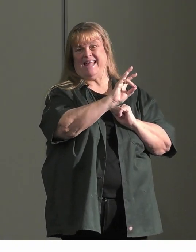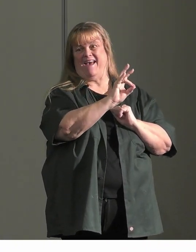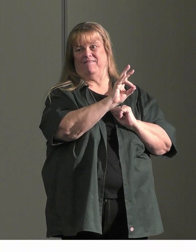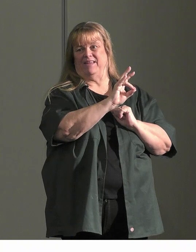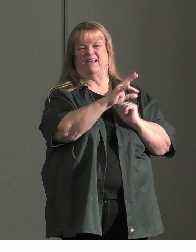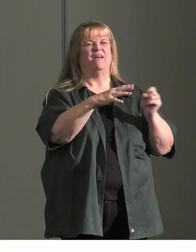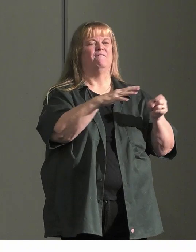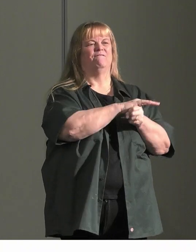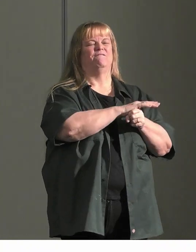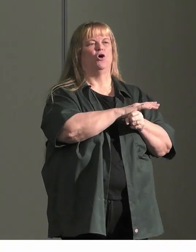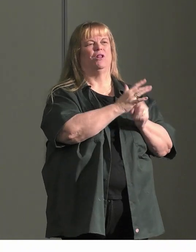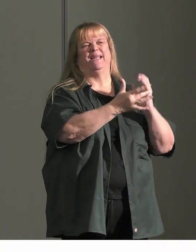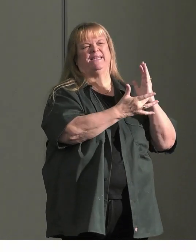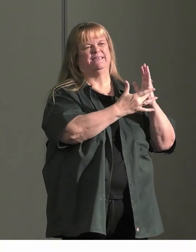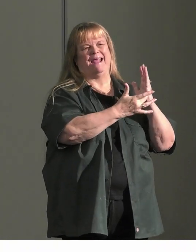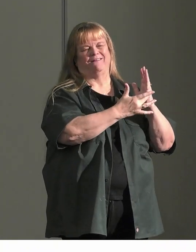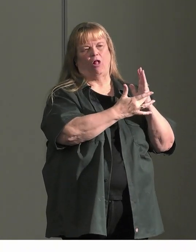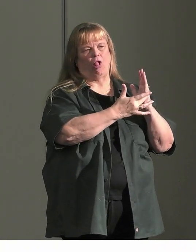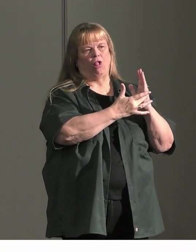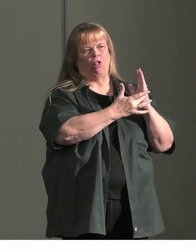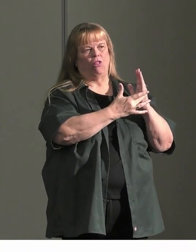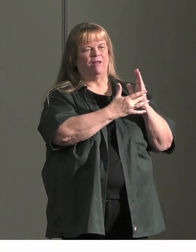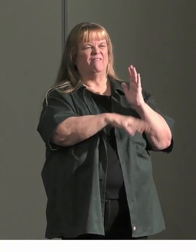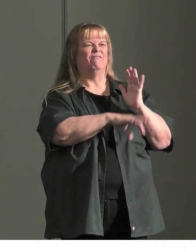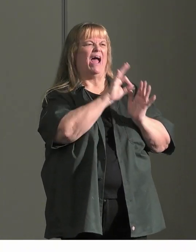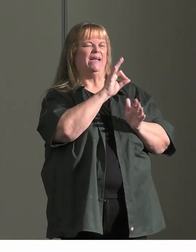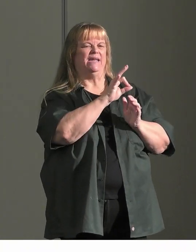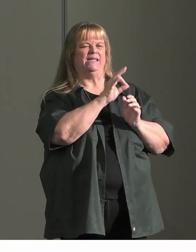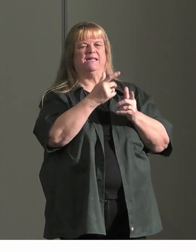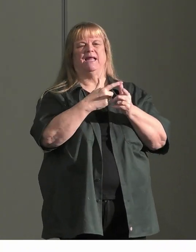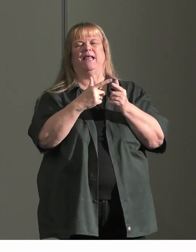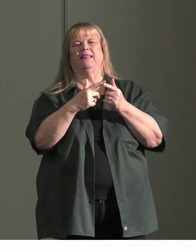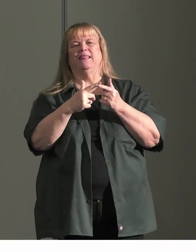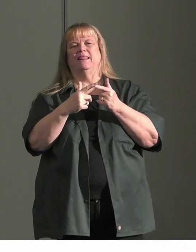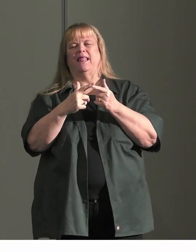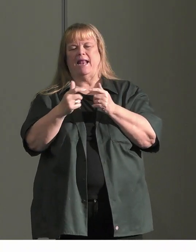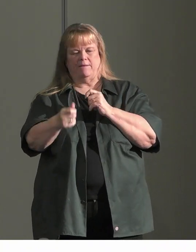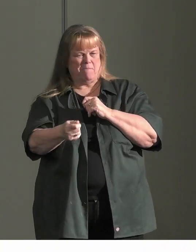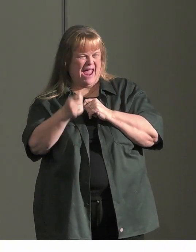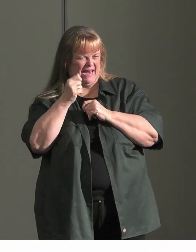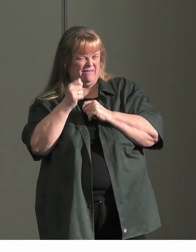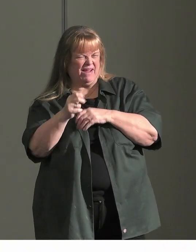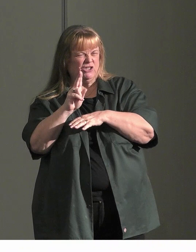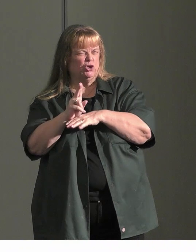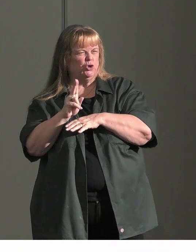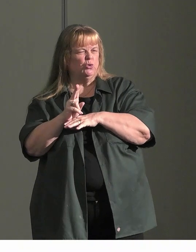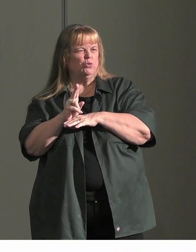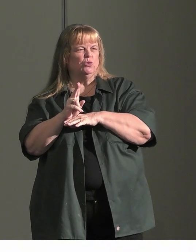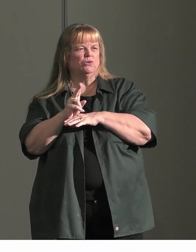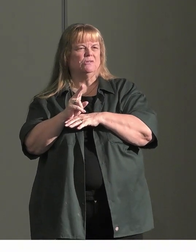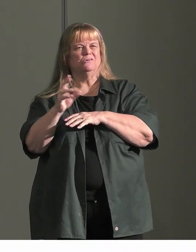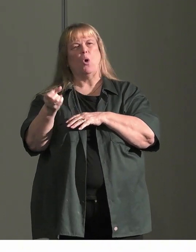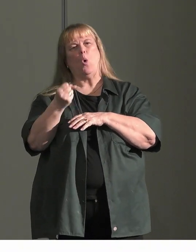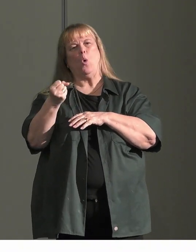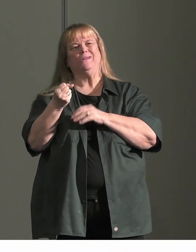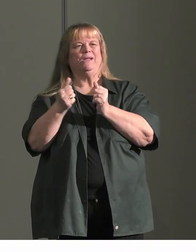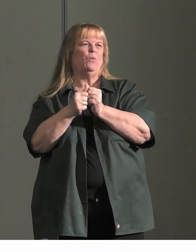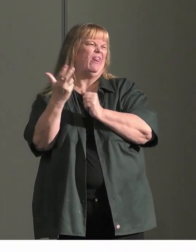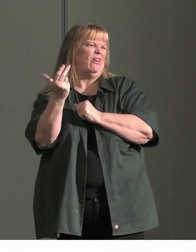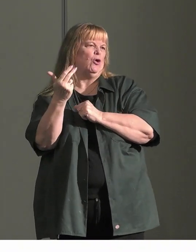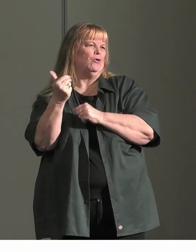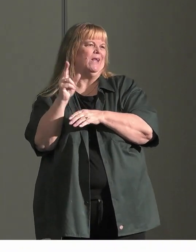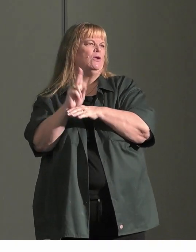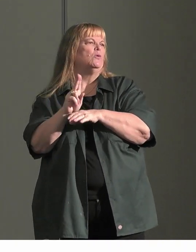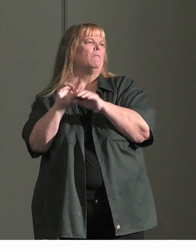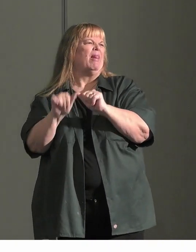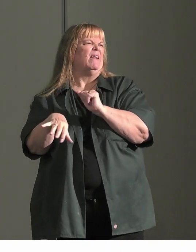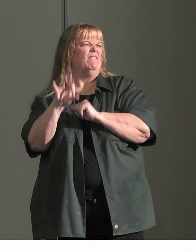fully technical findings and our magnification users, holding strong with 13 usability findings.